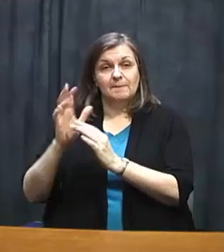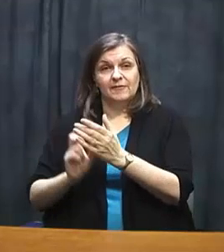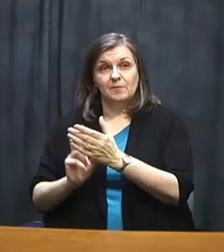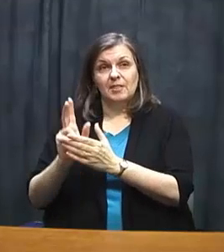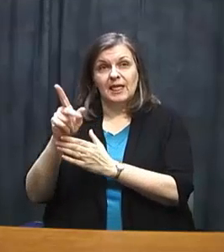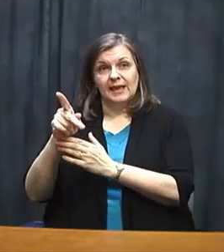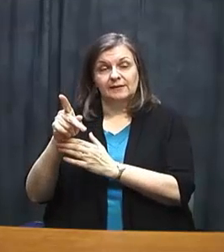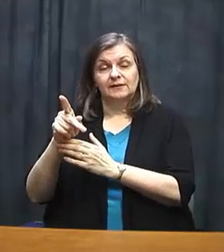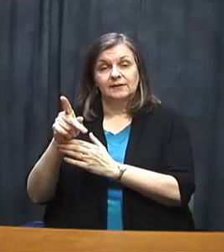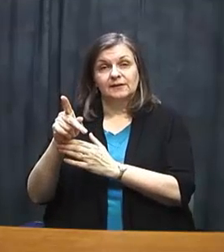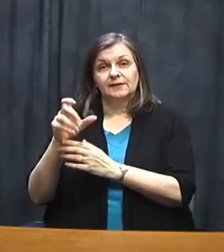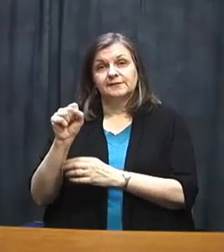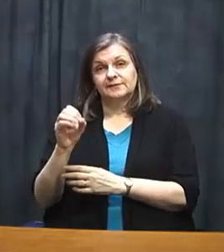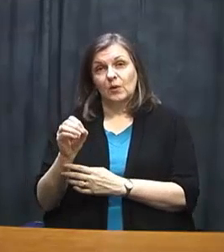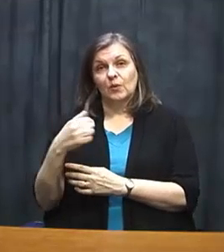of our plant and so